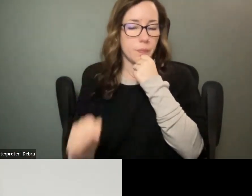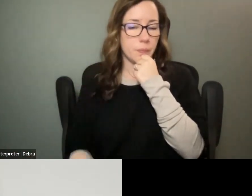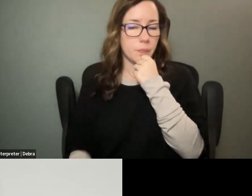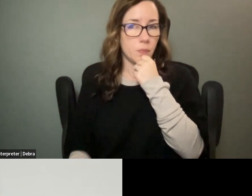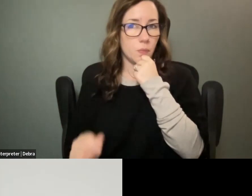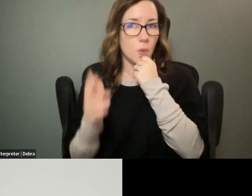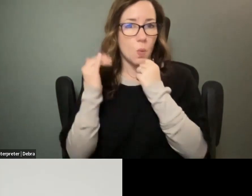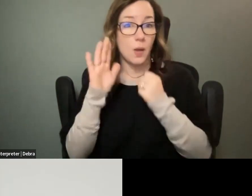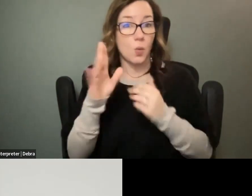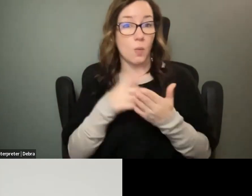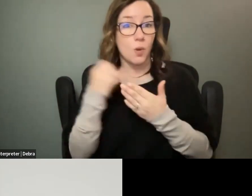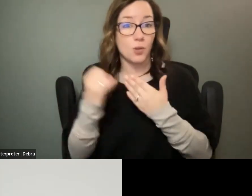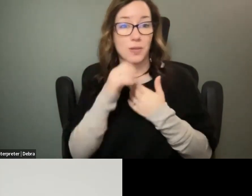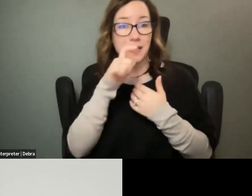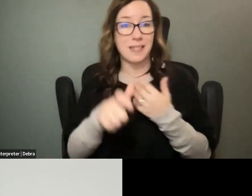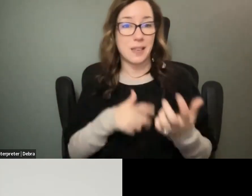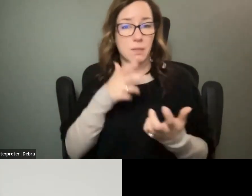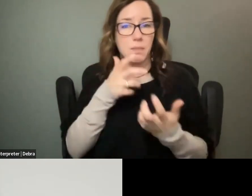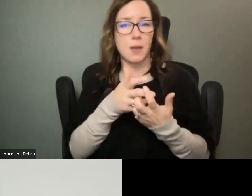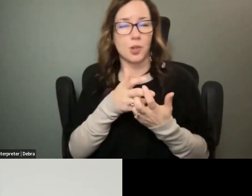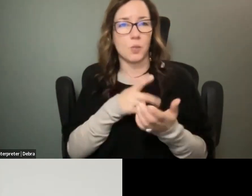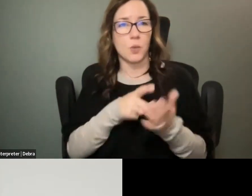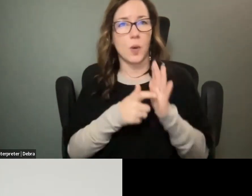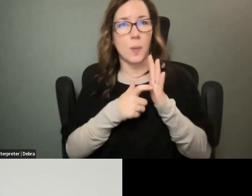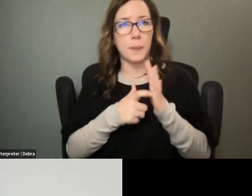a matching requirement